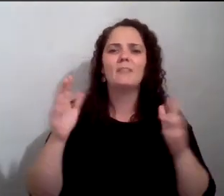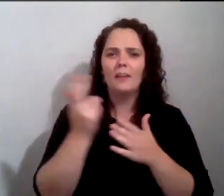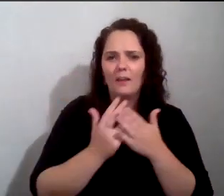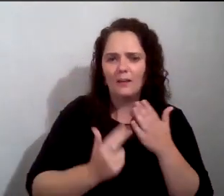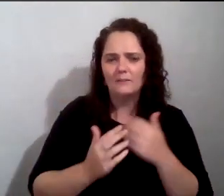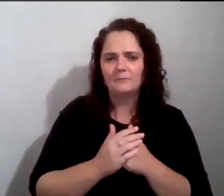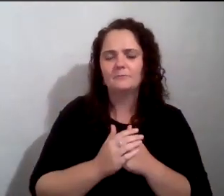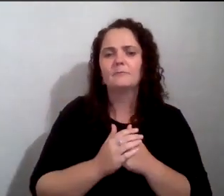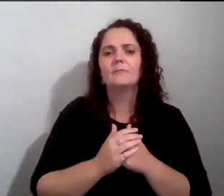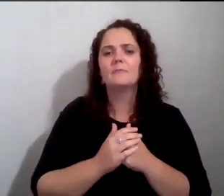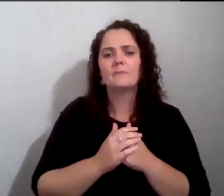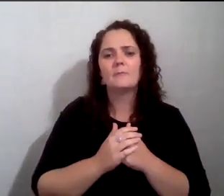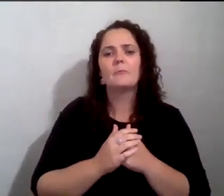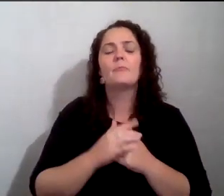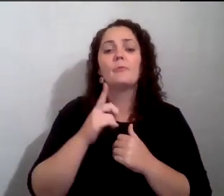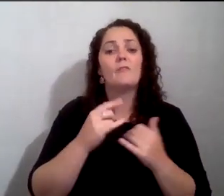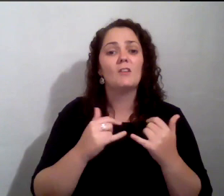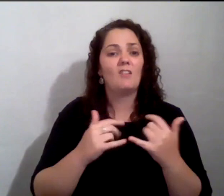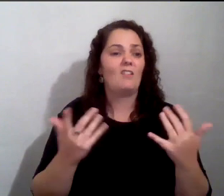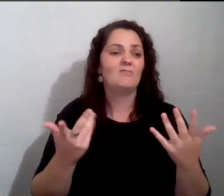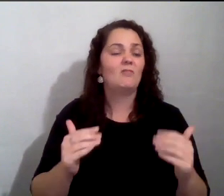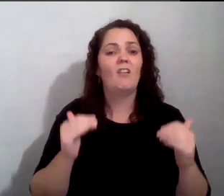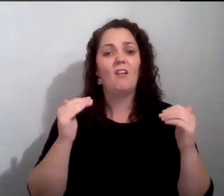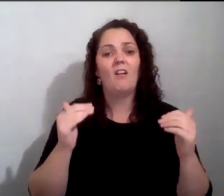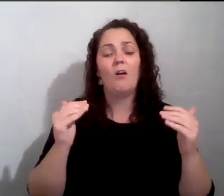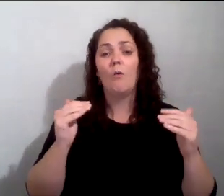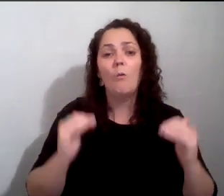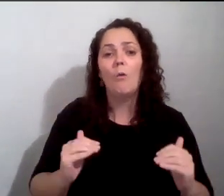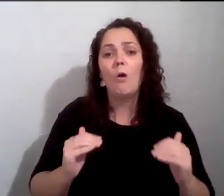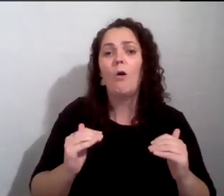examples of both high and low Australian culture, say